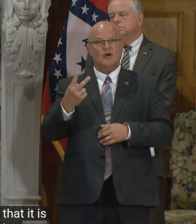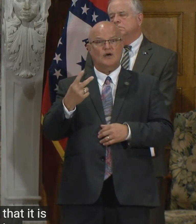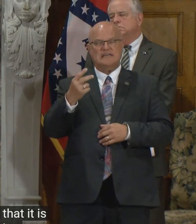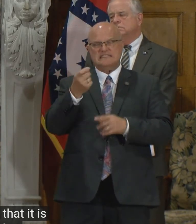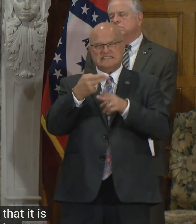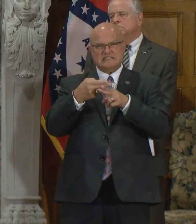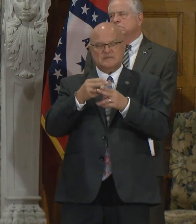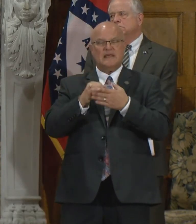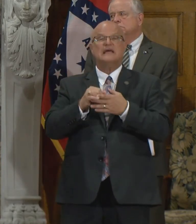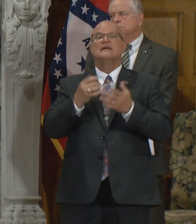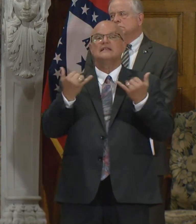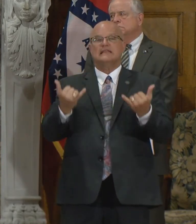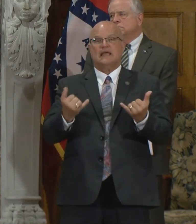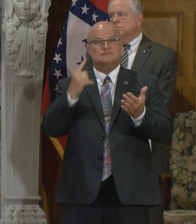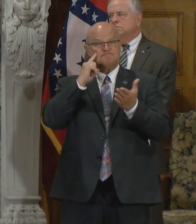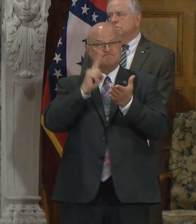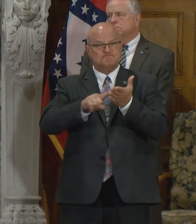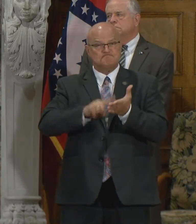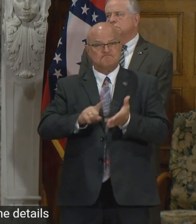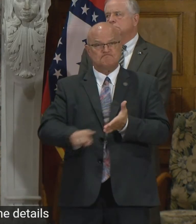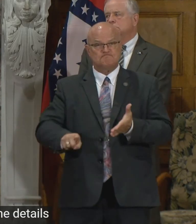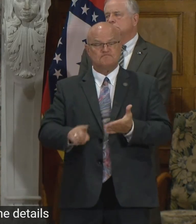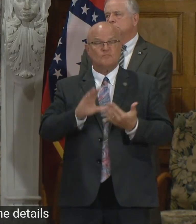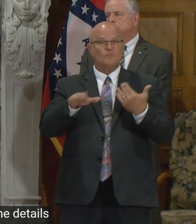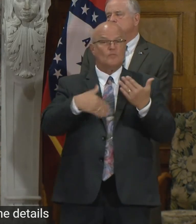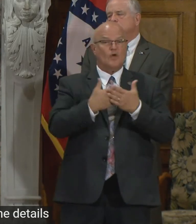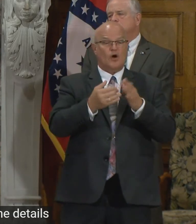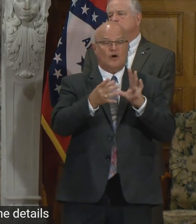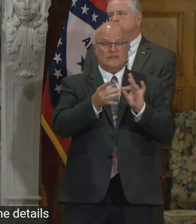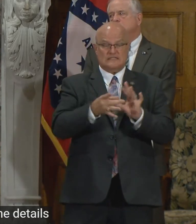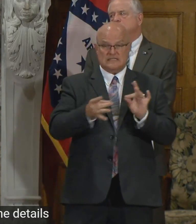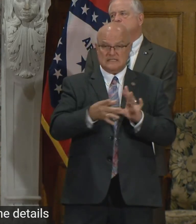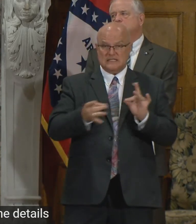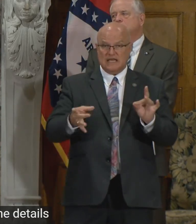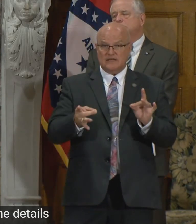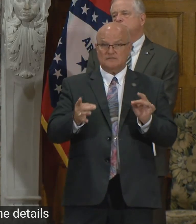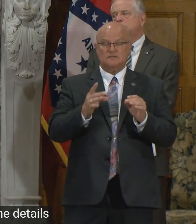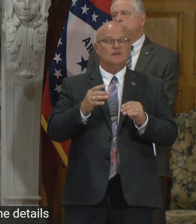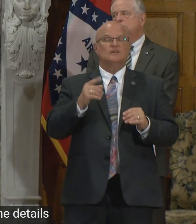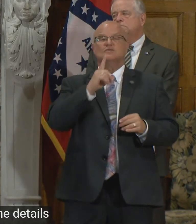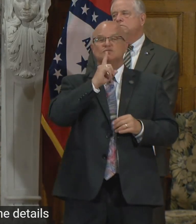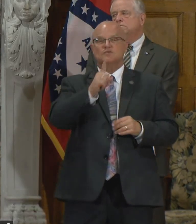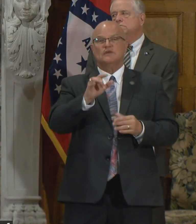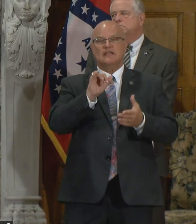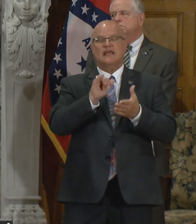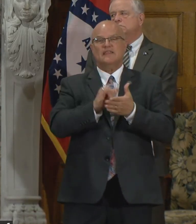It is under investigation. We don't have all of the details and certainly that's suspect had a